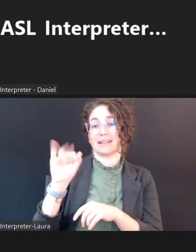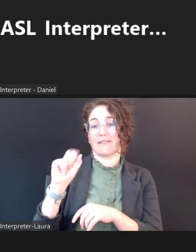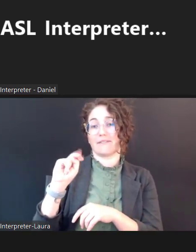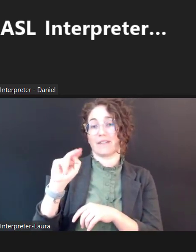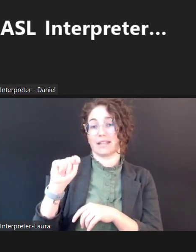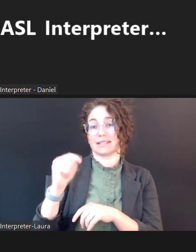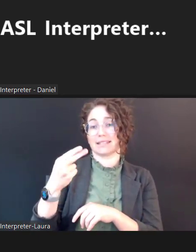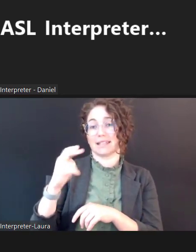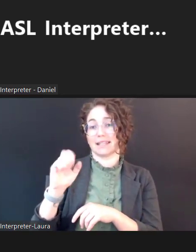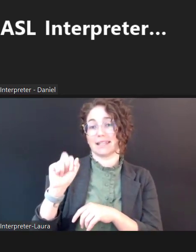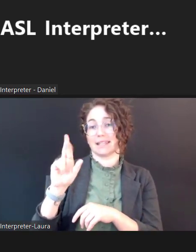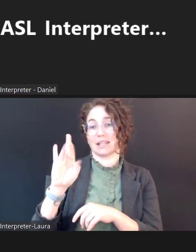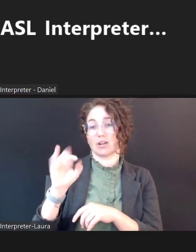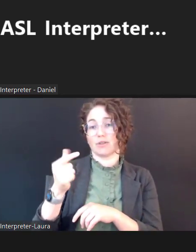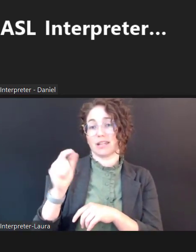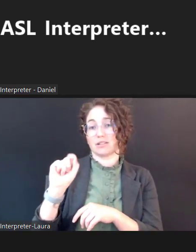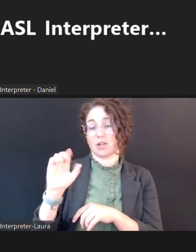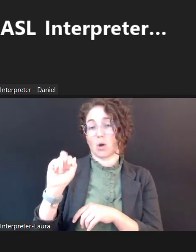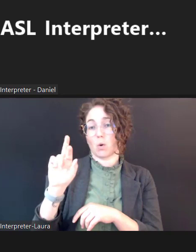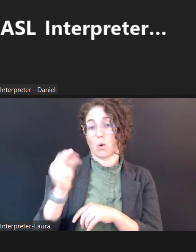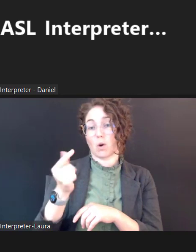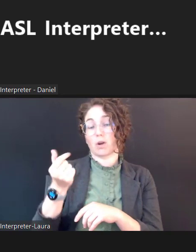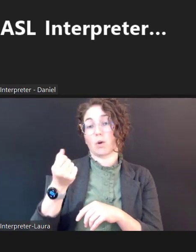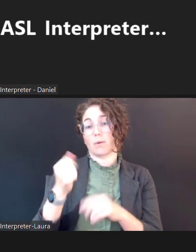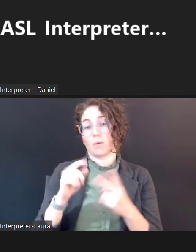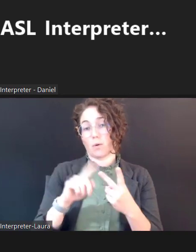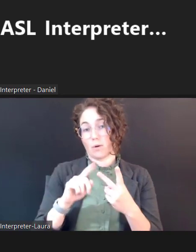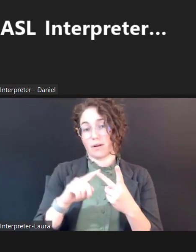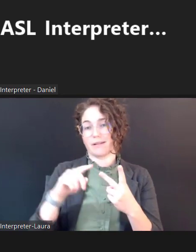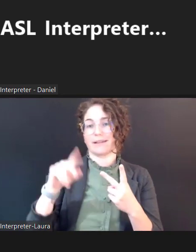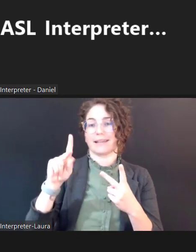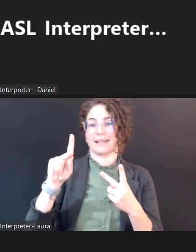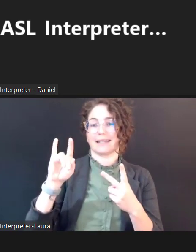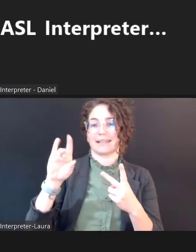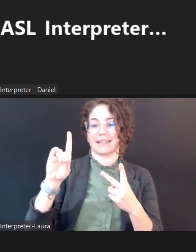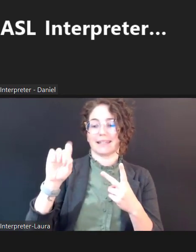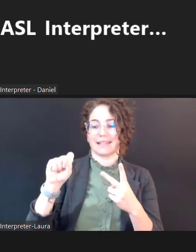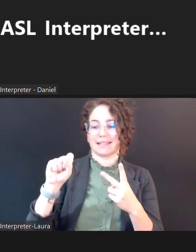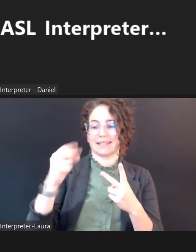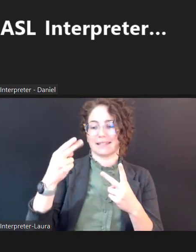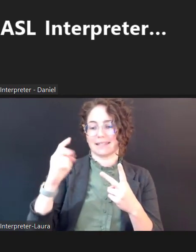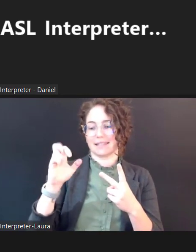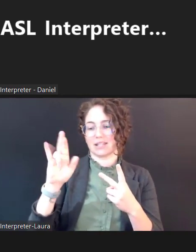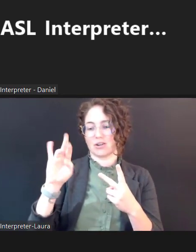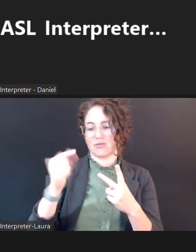disrupts your full participation in today's webinar or if you think of